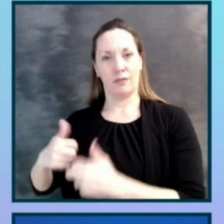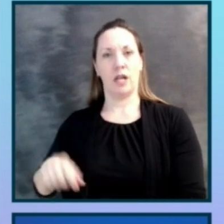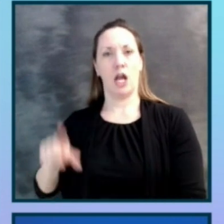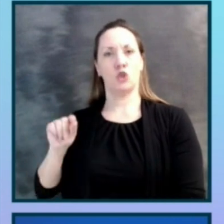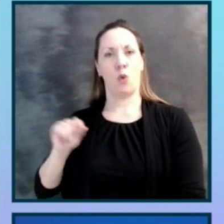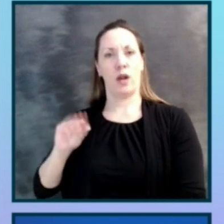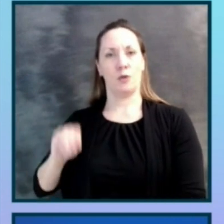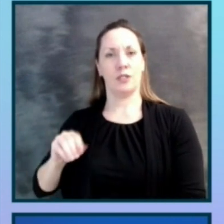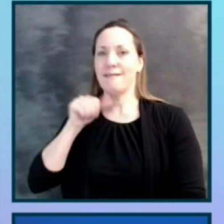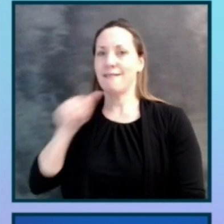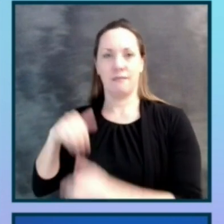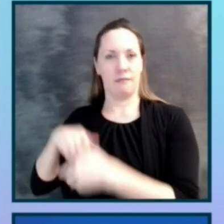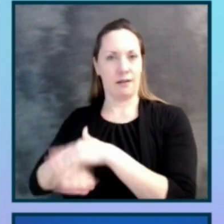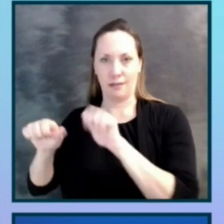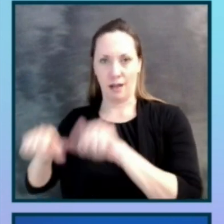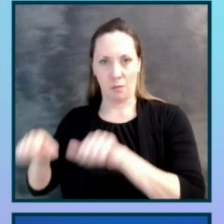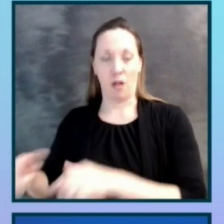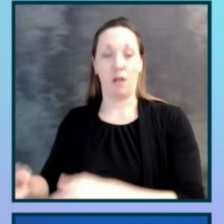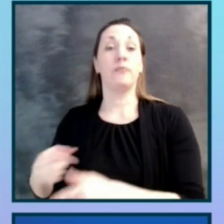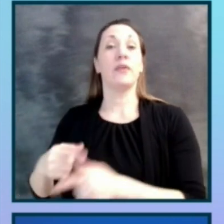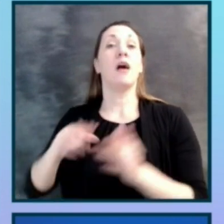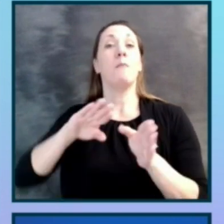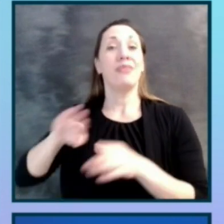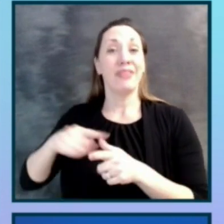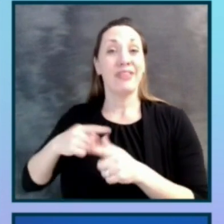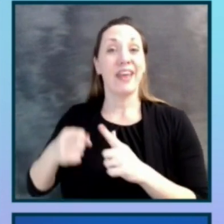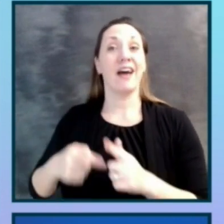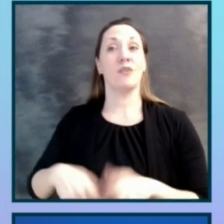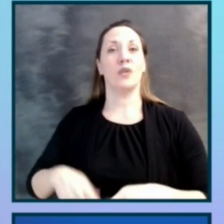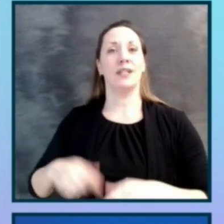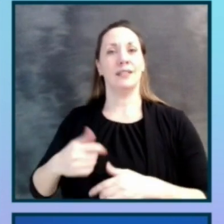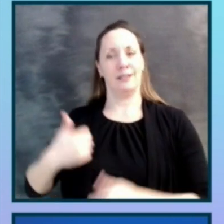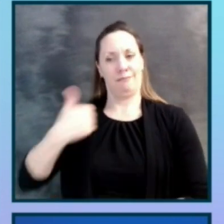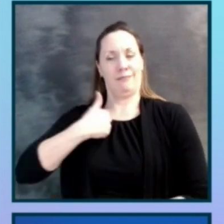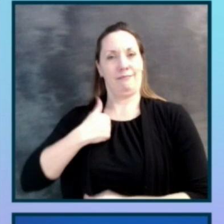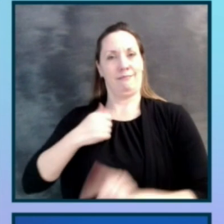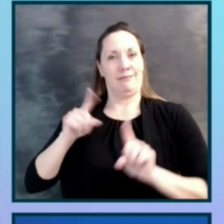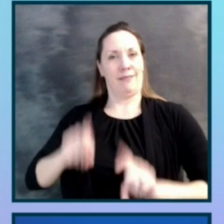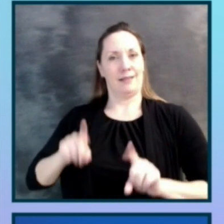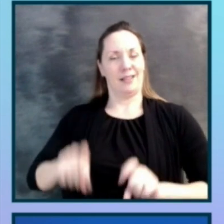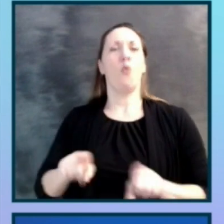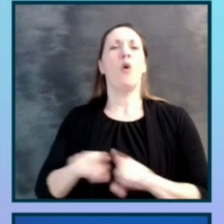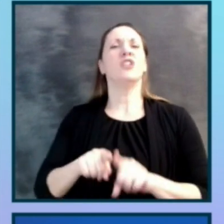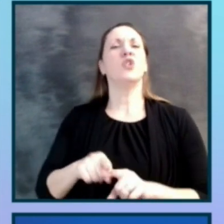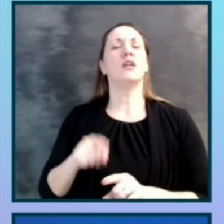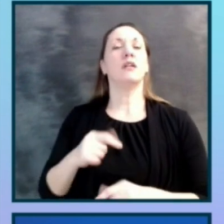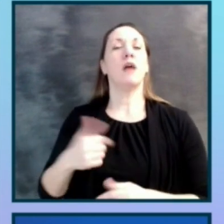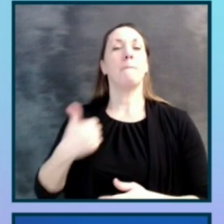But then we went into manual testing of, well, we also did manual testing of free mobile apps,